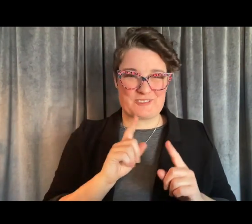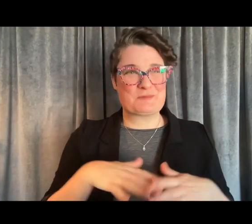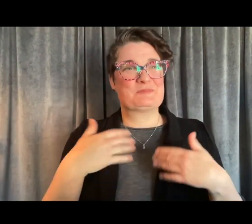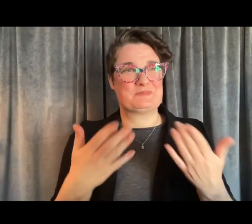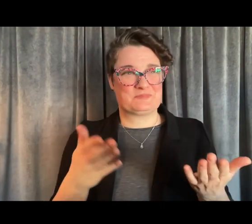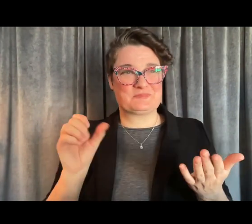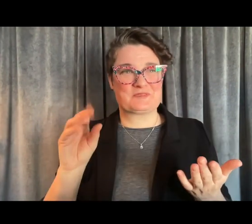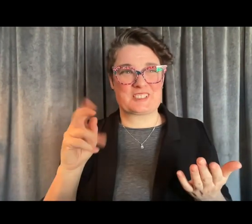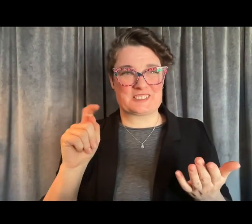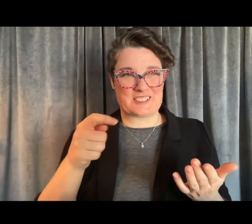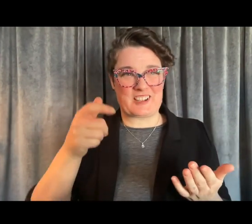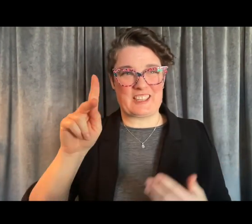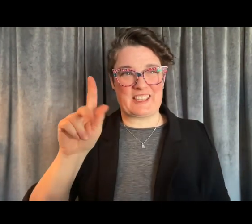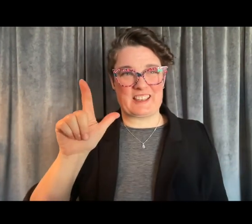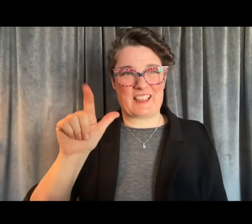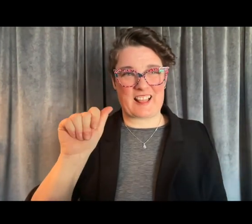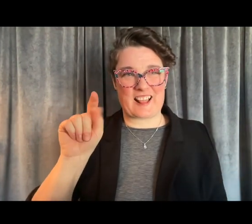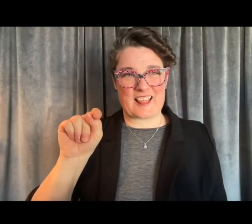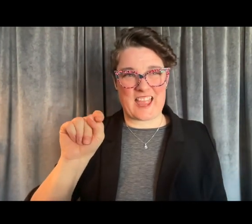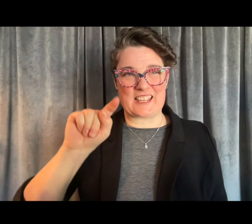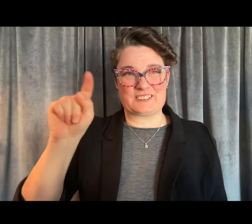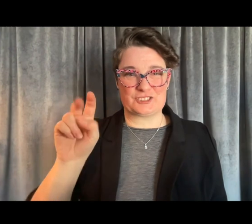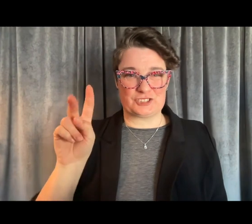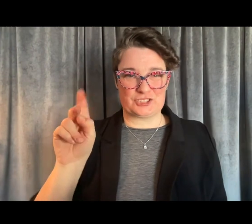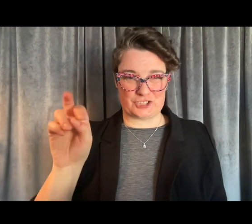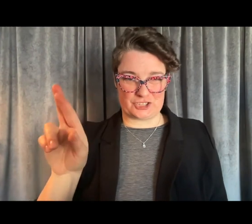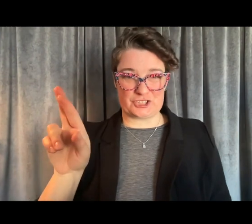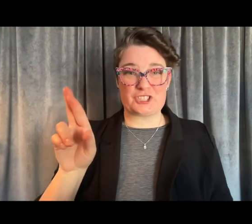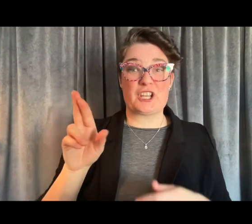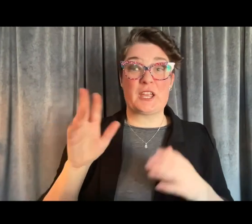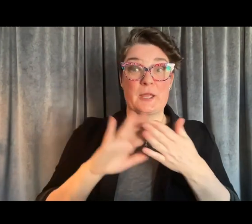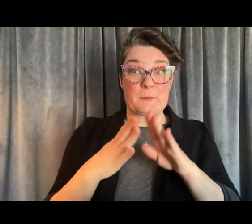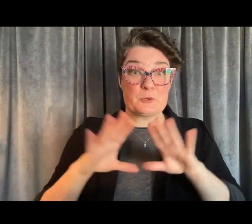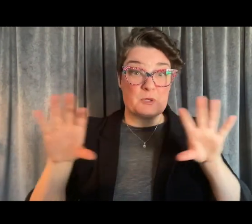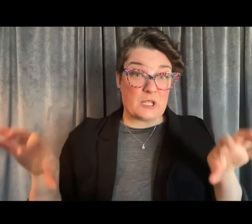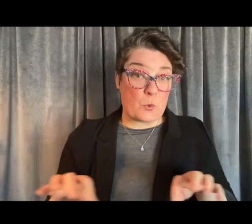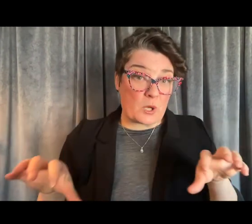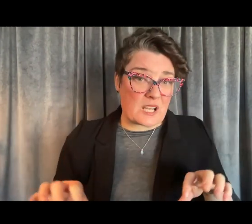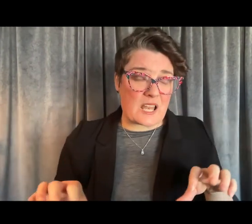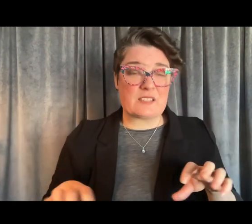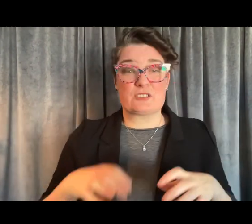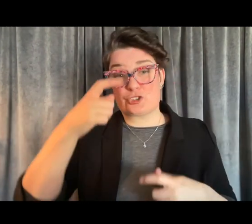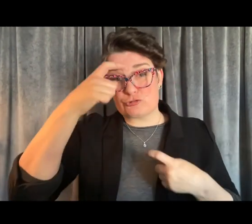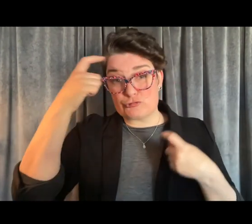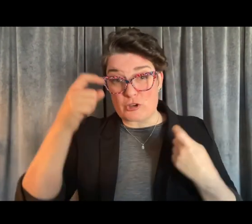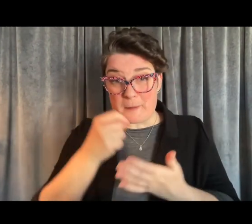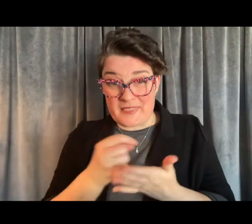Socket Klatzker is a community organizer, trauma therapist, conflict mediator